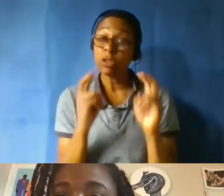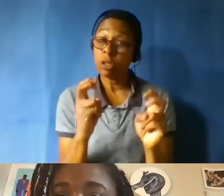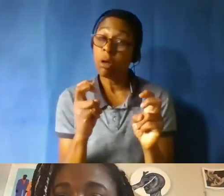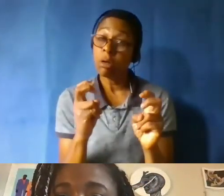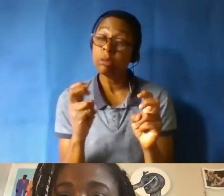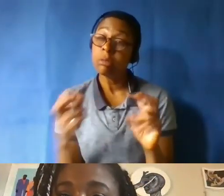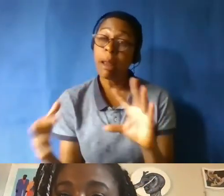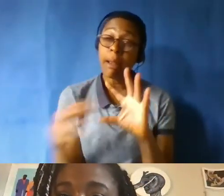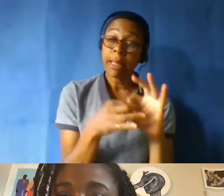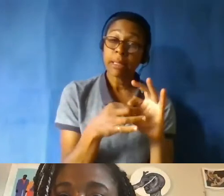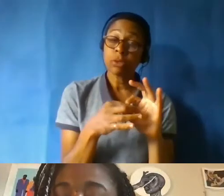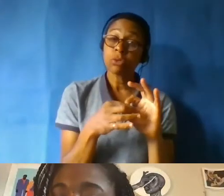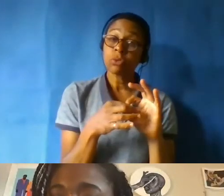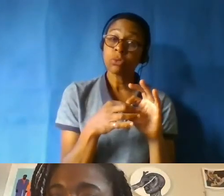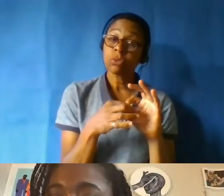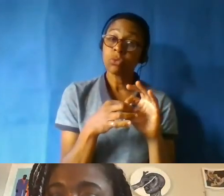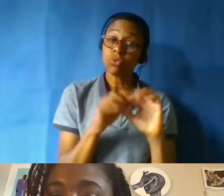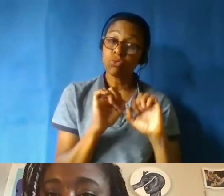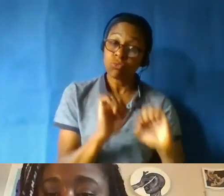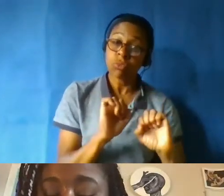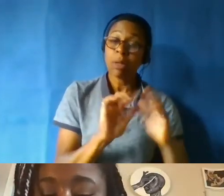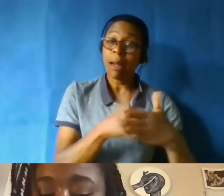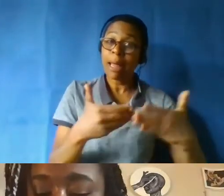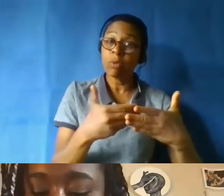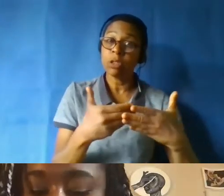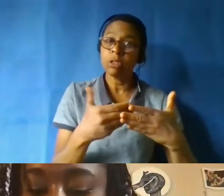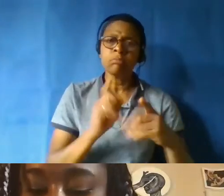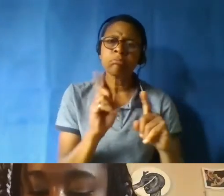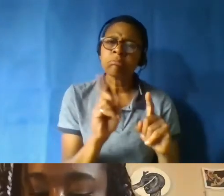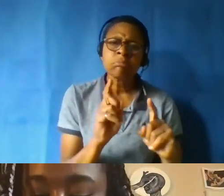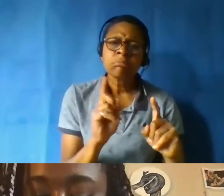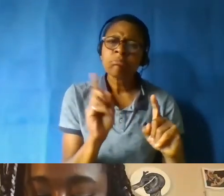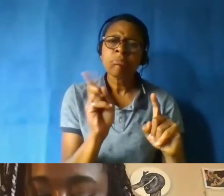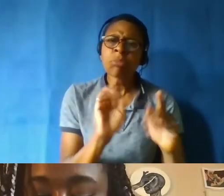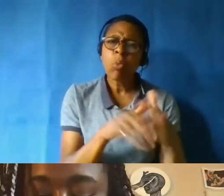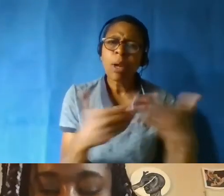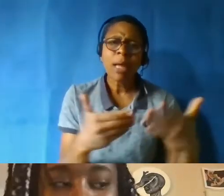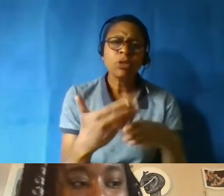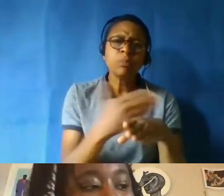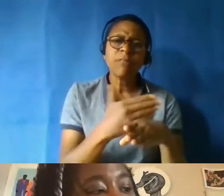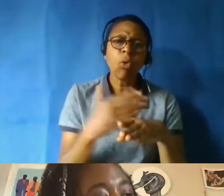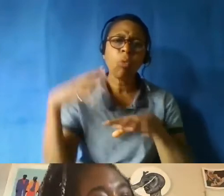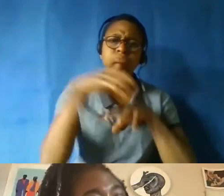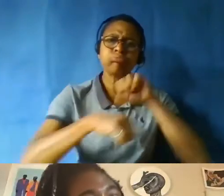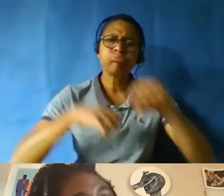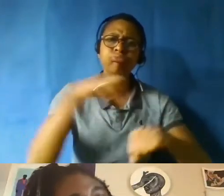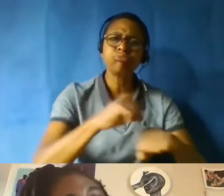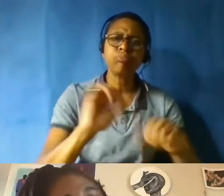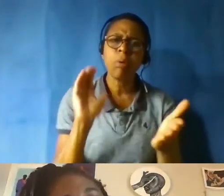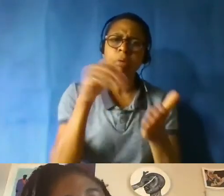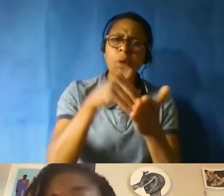before the settlers and how they were not deaf spoken languages but they were